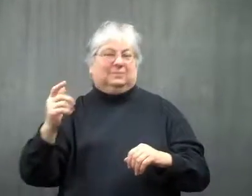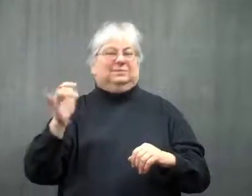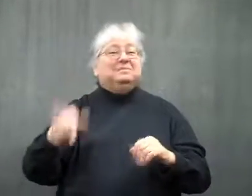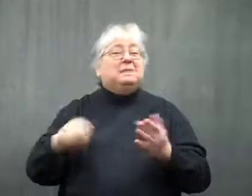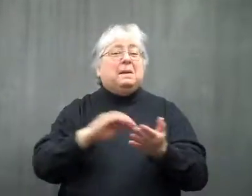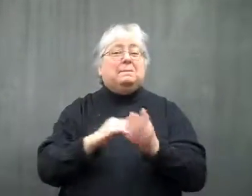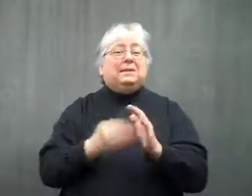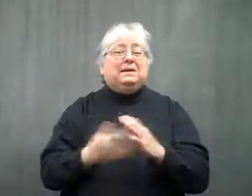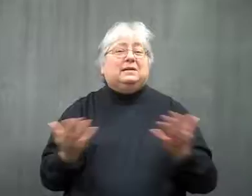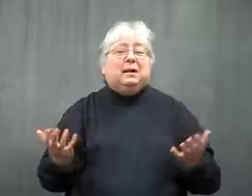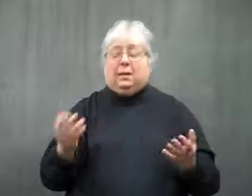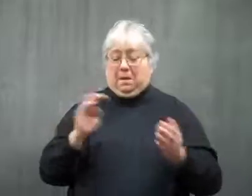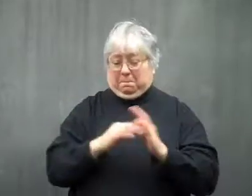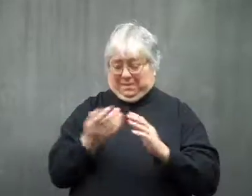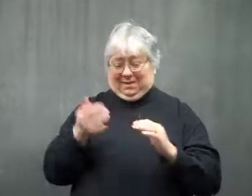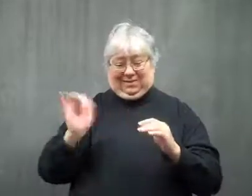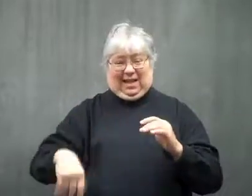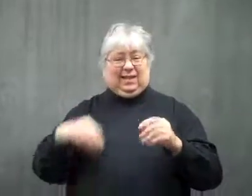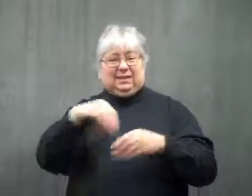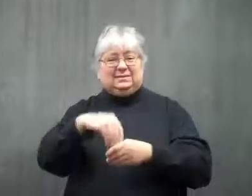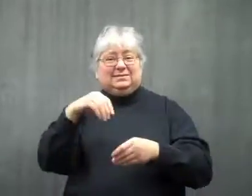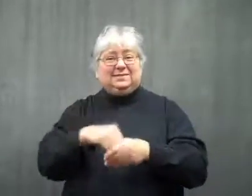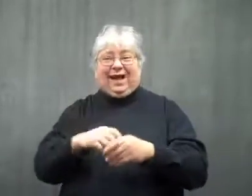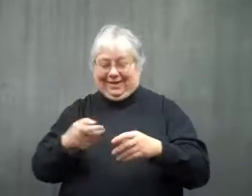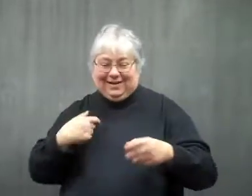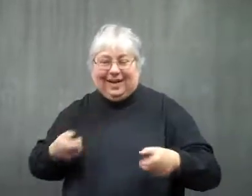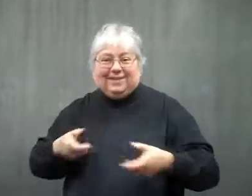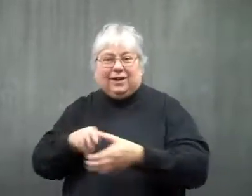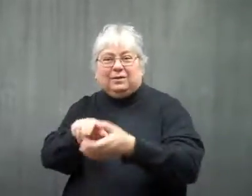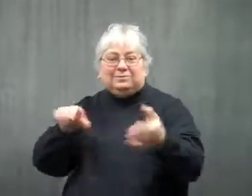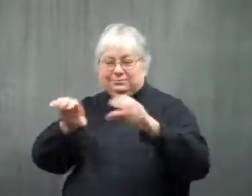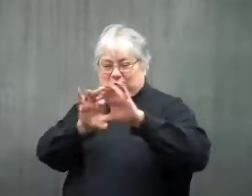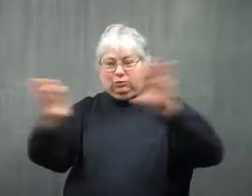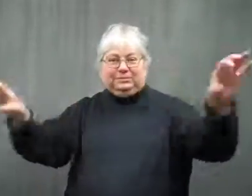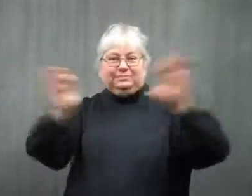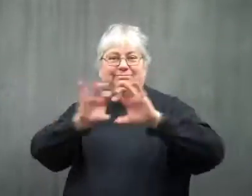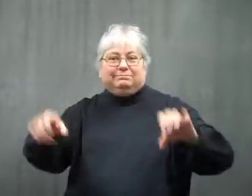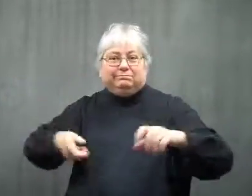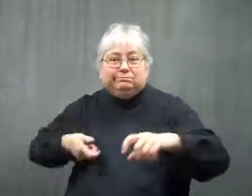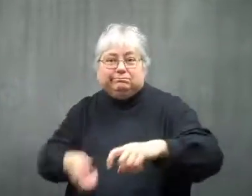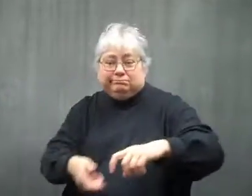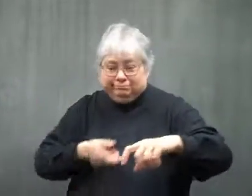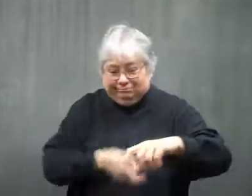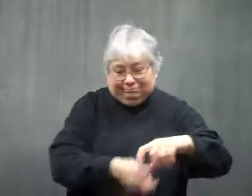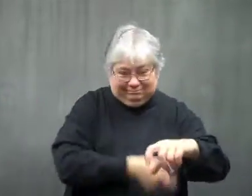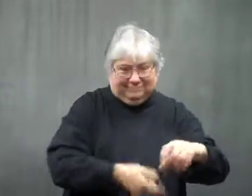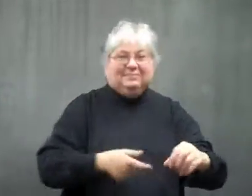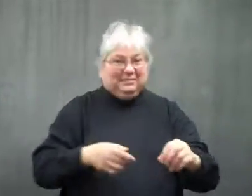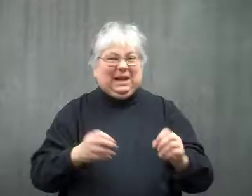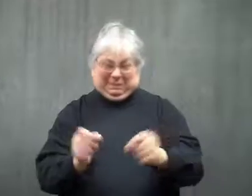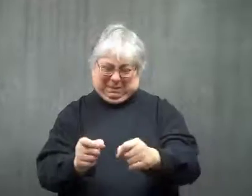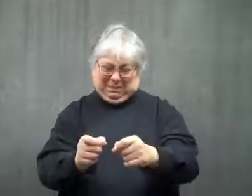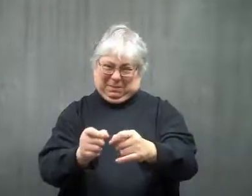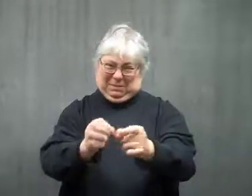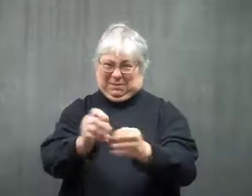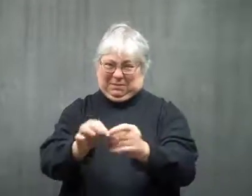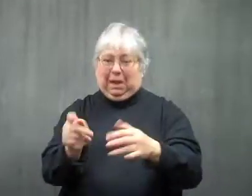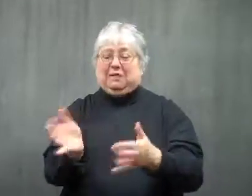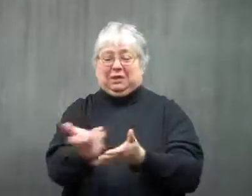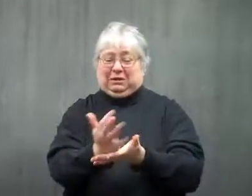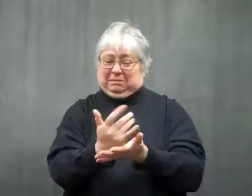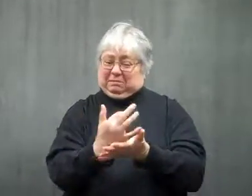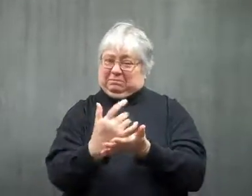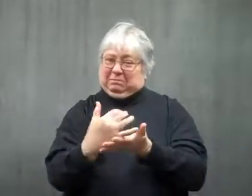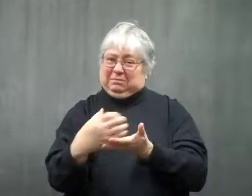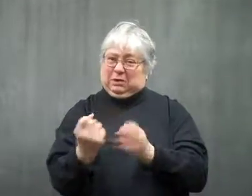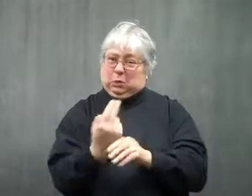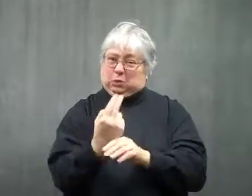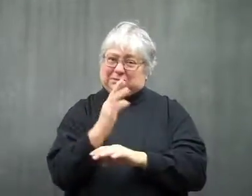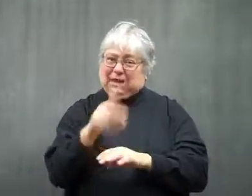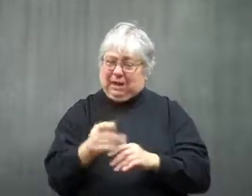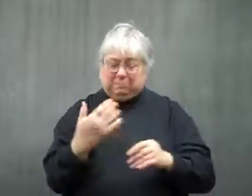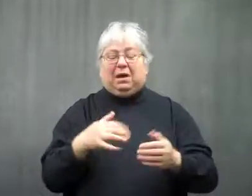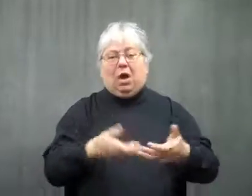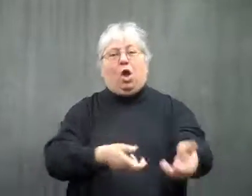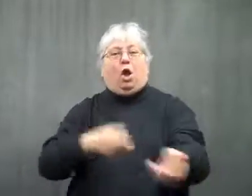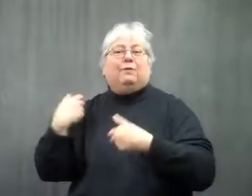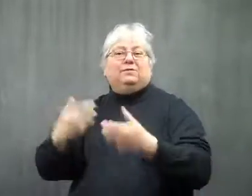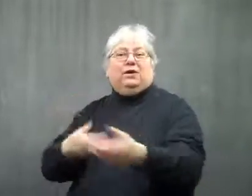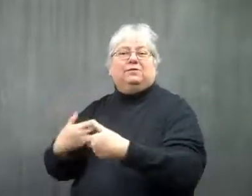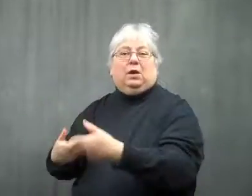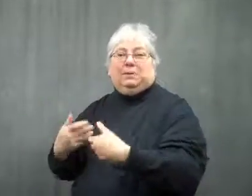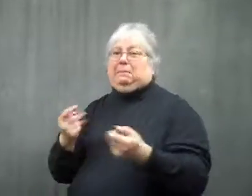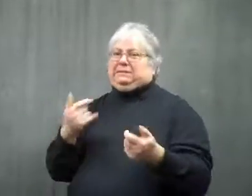The fuel rods in a reactor create fission and are used up, then they are taken out.